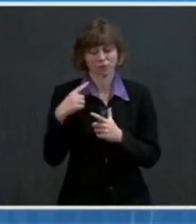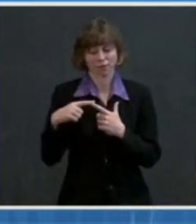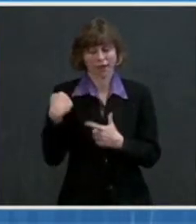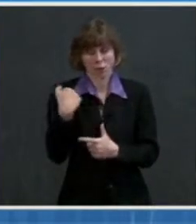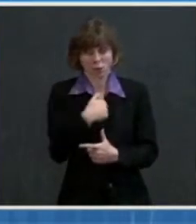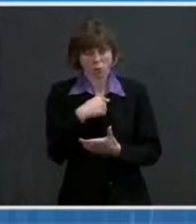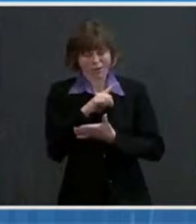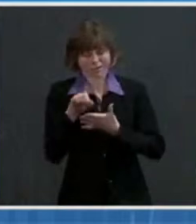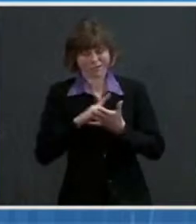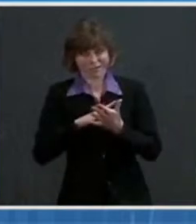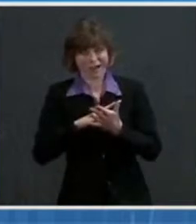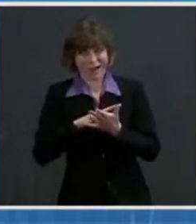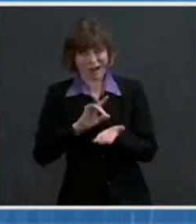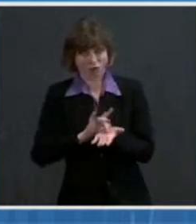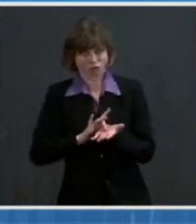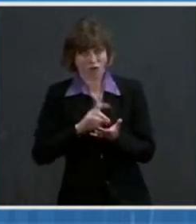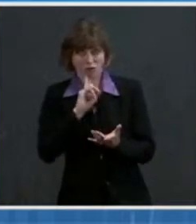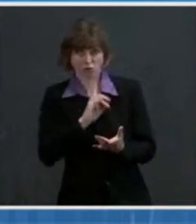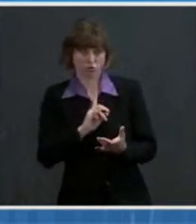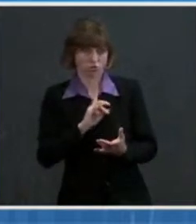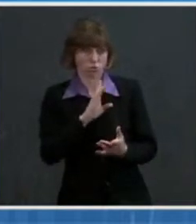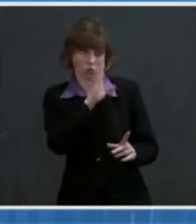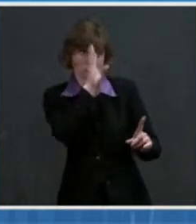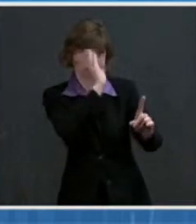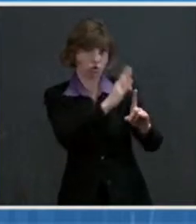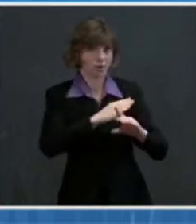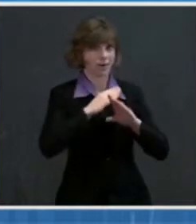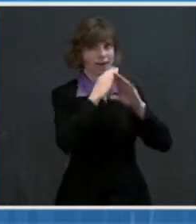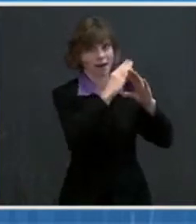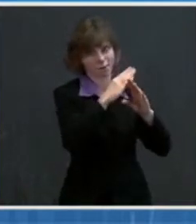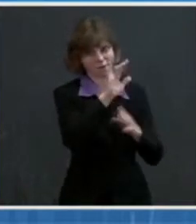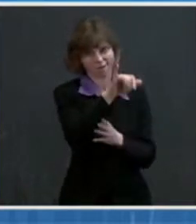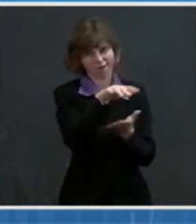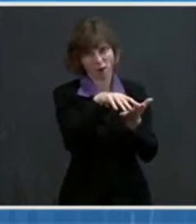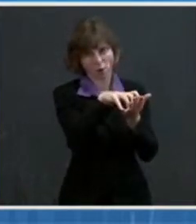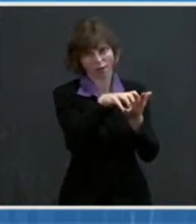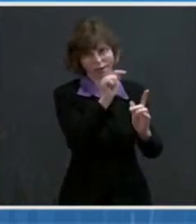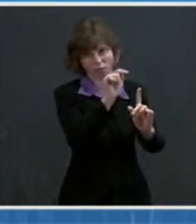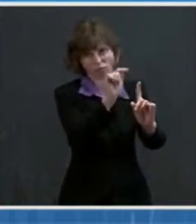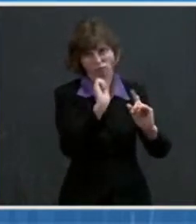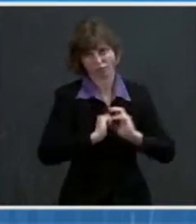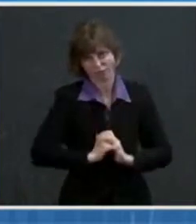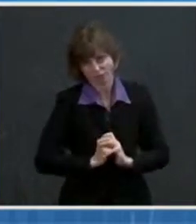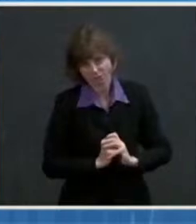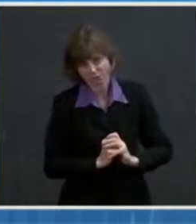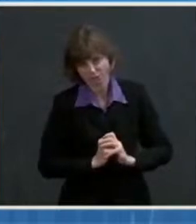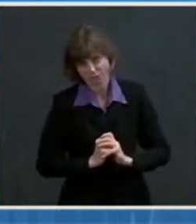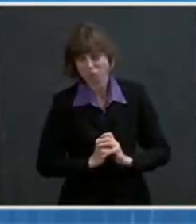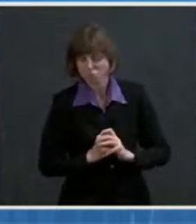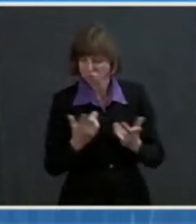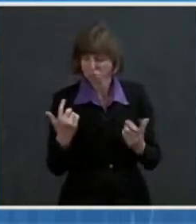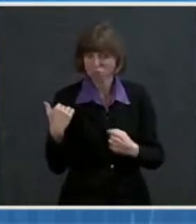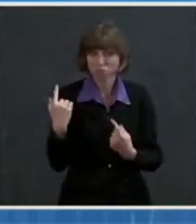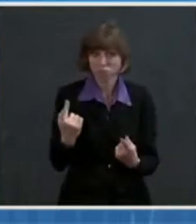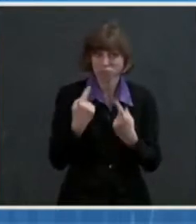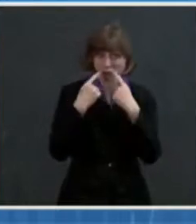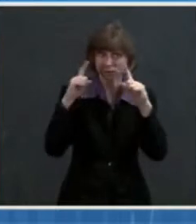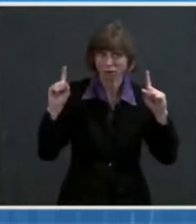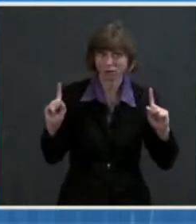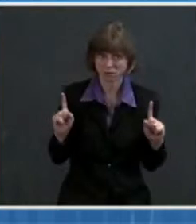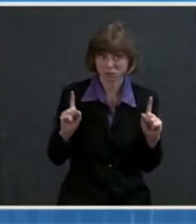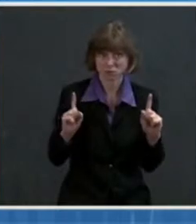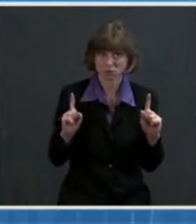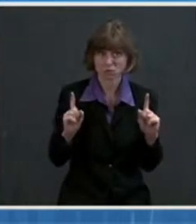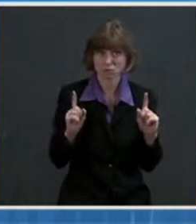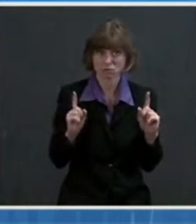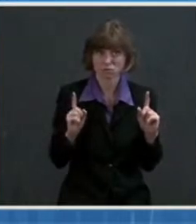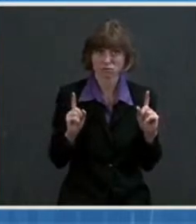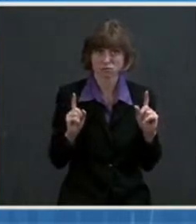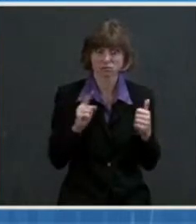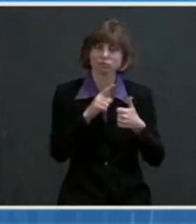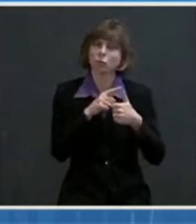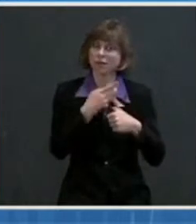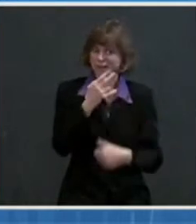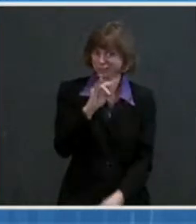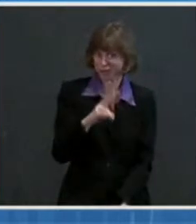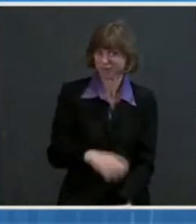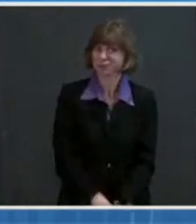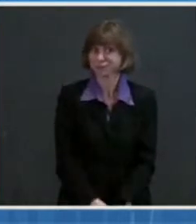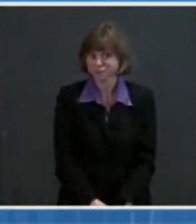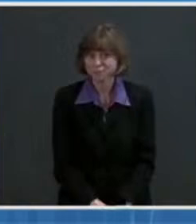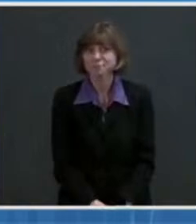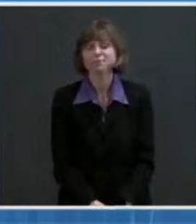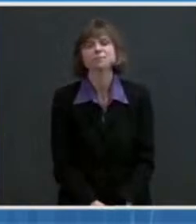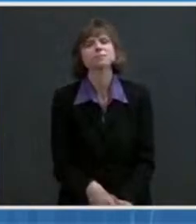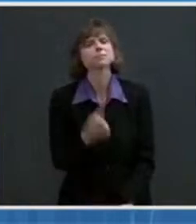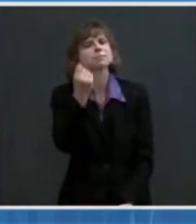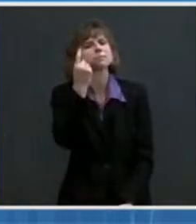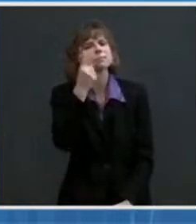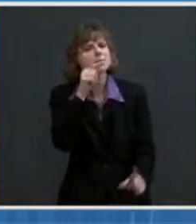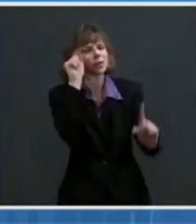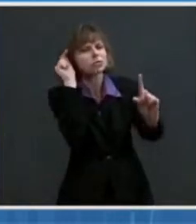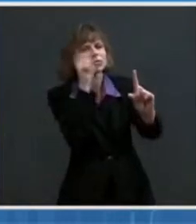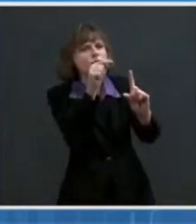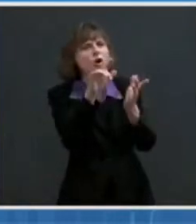VIRUS IN THIS CASE, SARS.